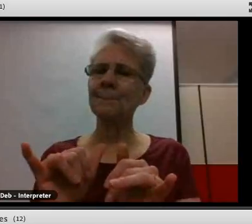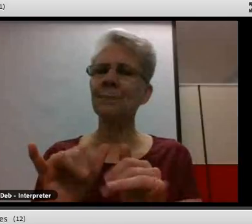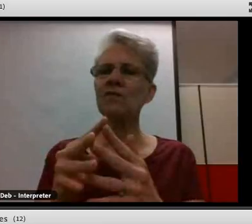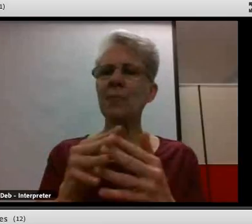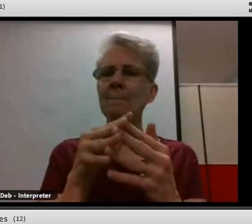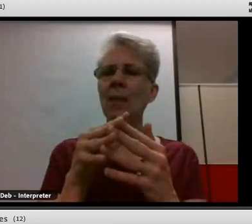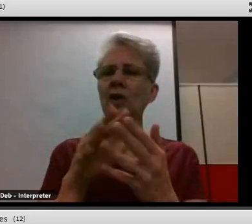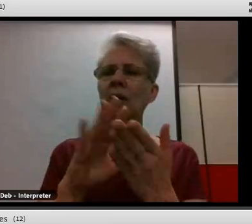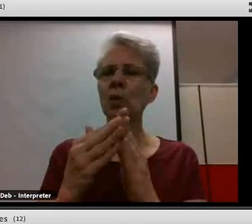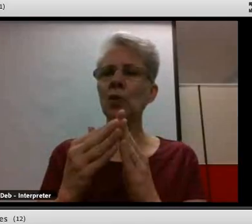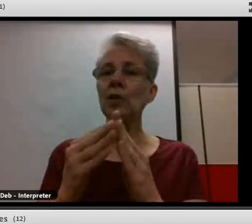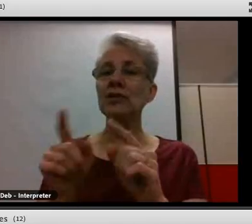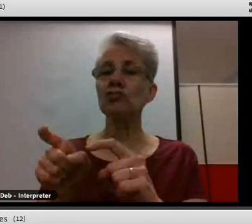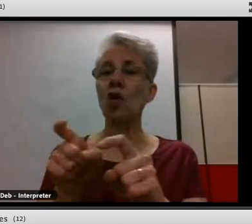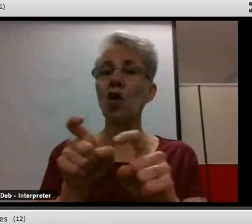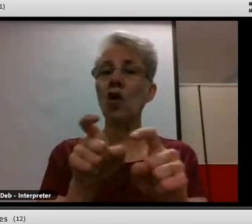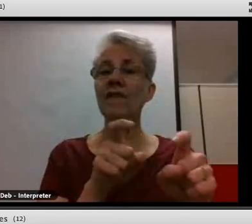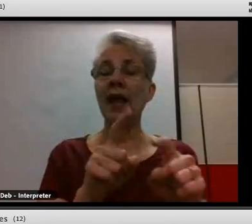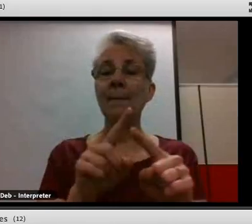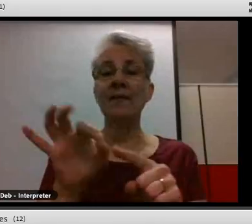but that was just something I was interested in.